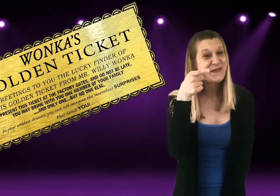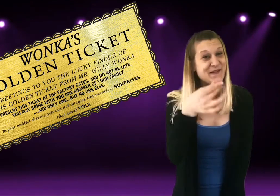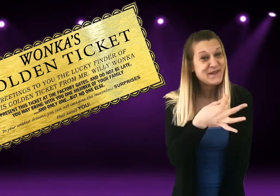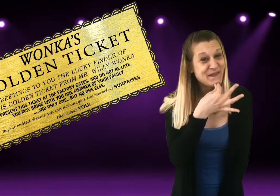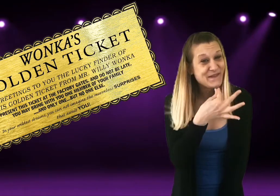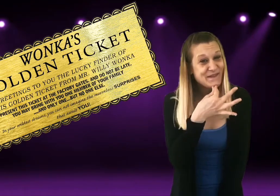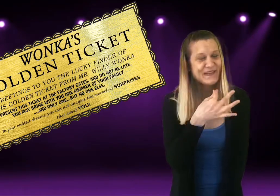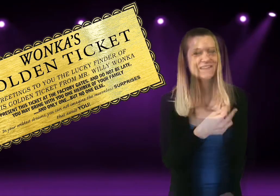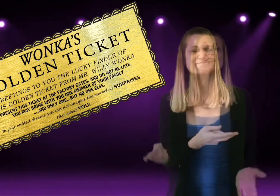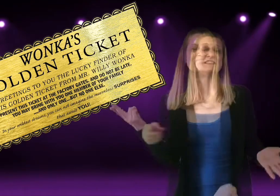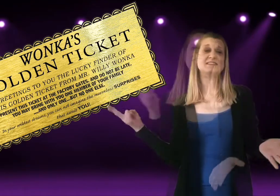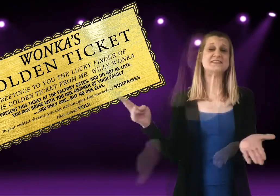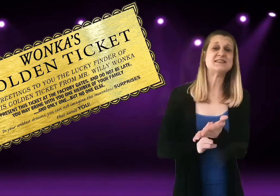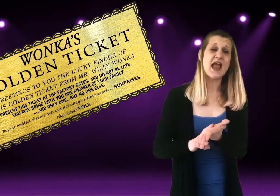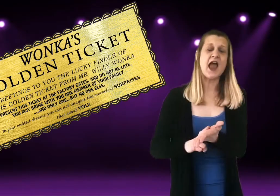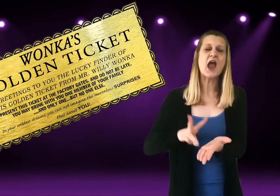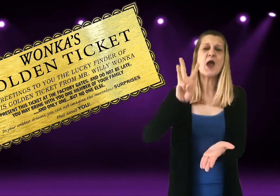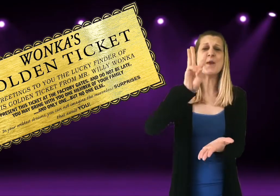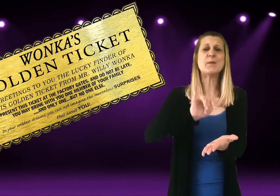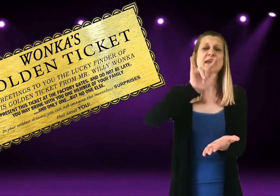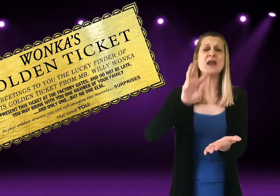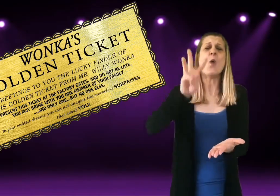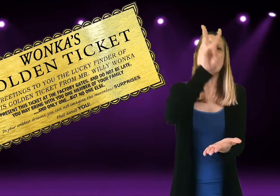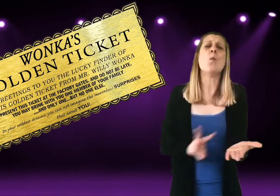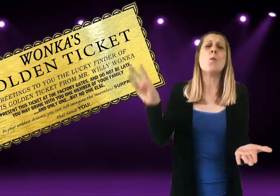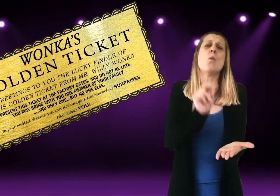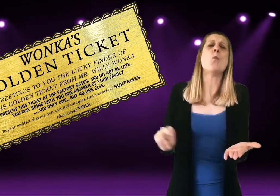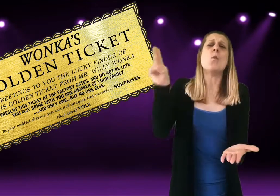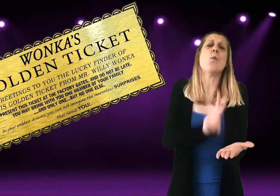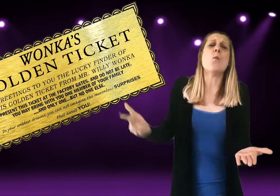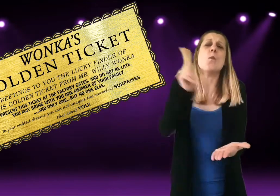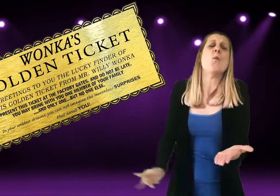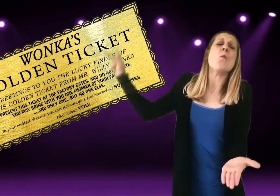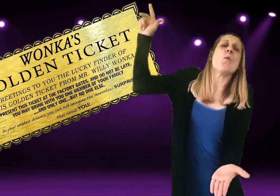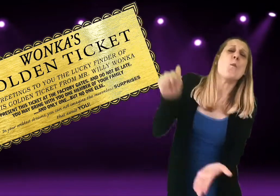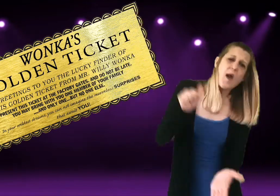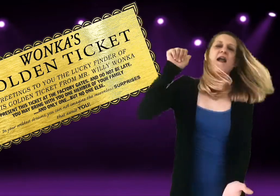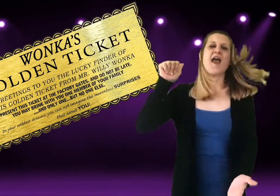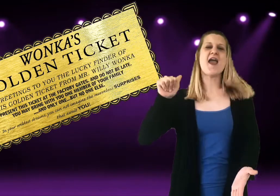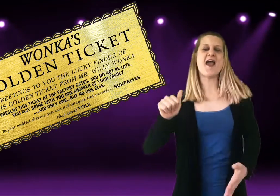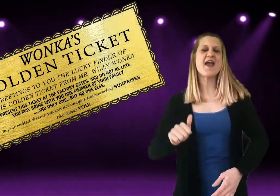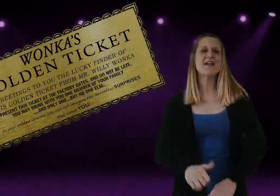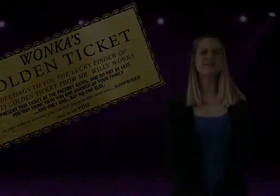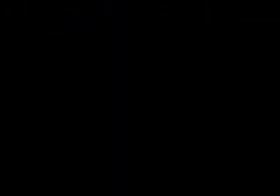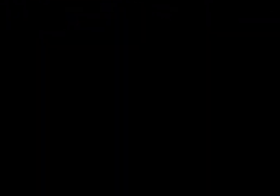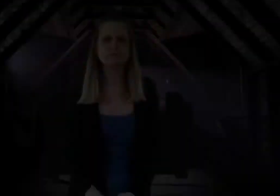See you soon. (Signed) Willy Wonka."